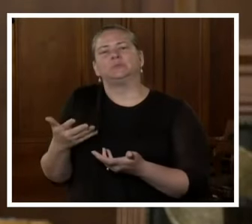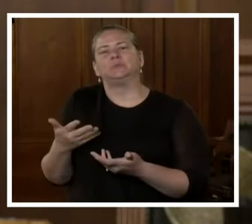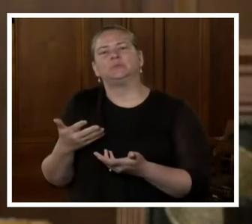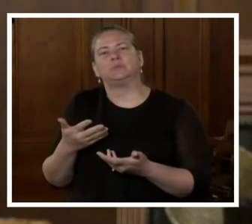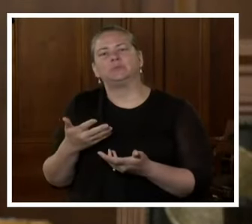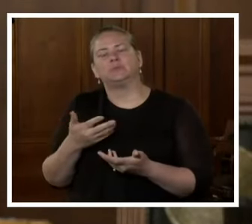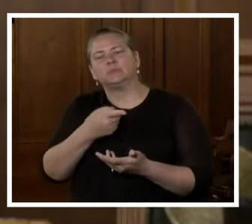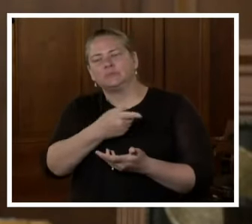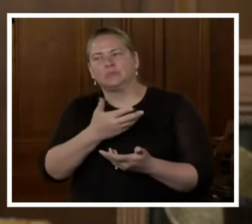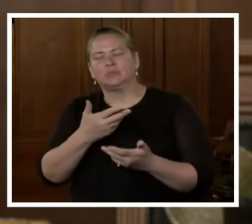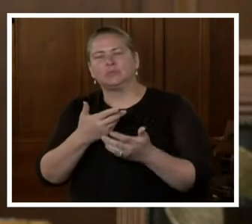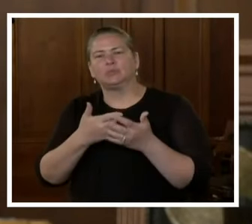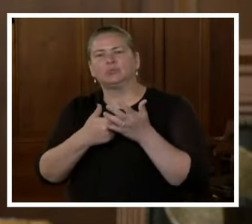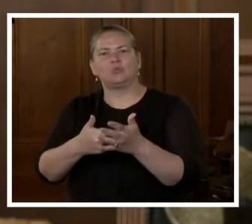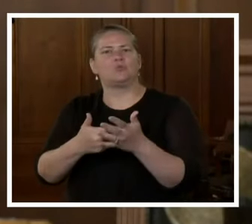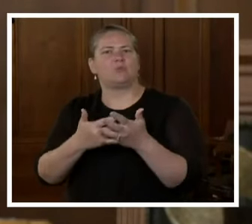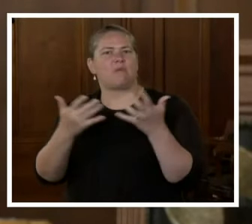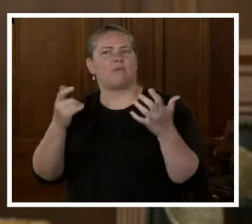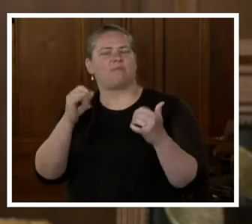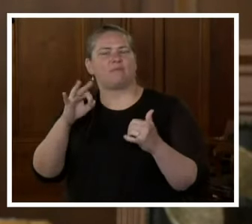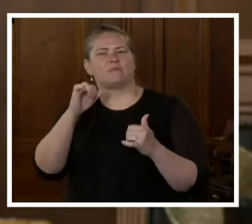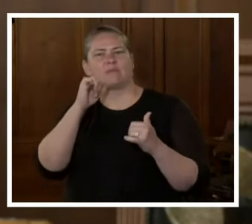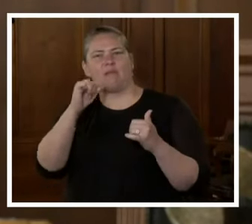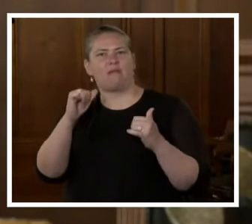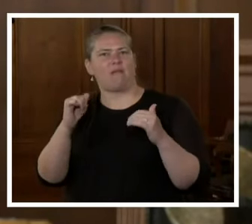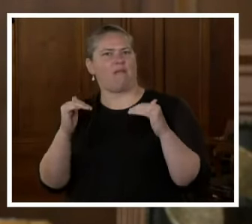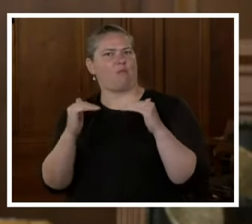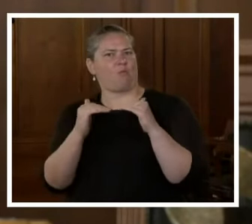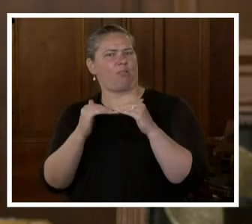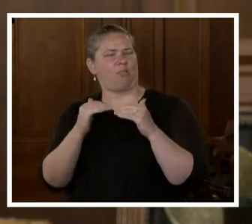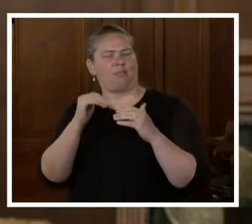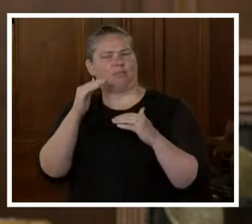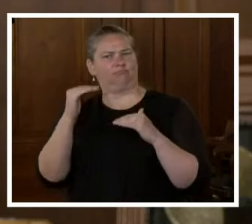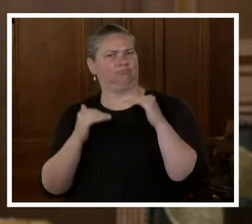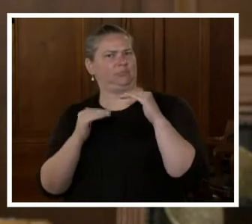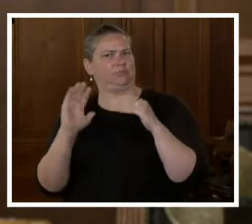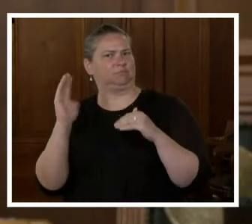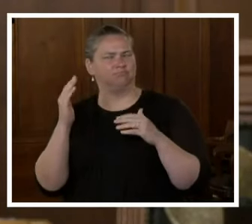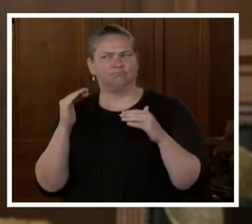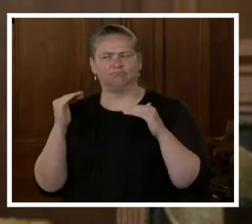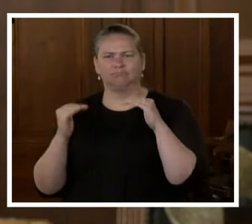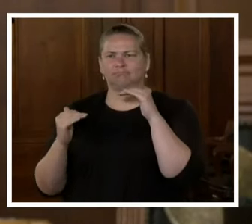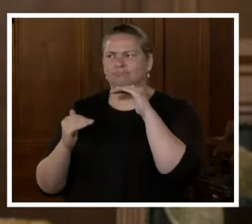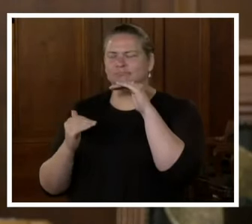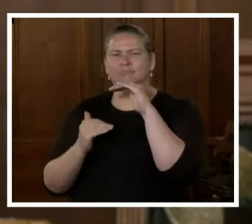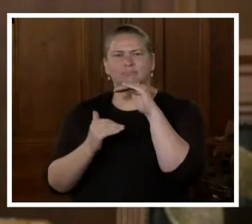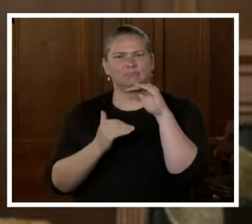ADDITIONAL UPDATE ON KSP'S CURRENT ONGOING INVESTIGATION,